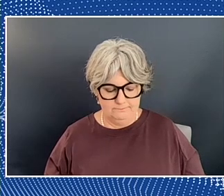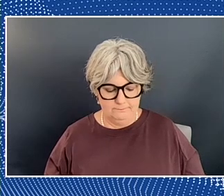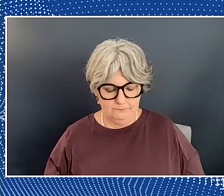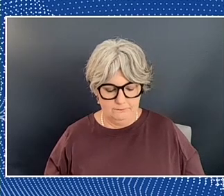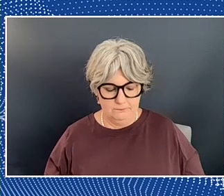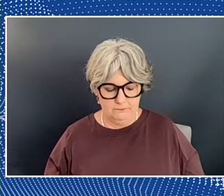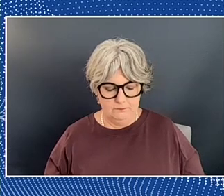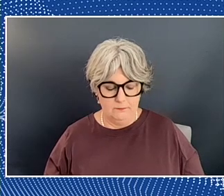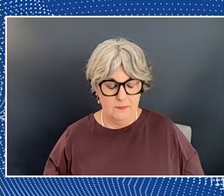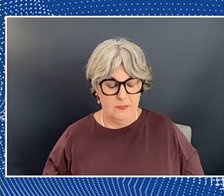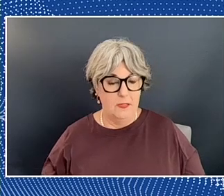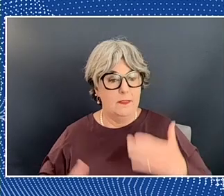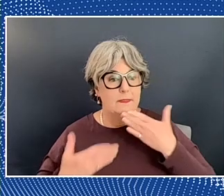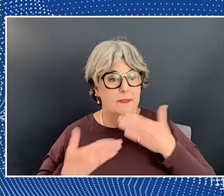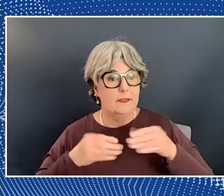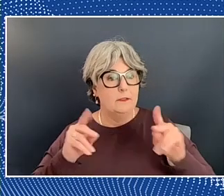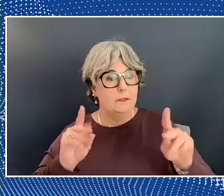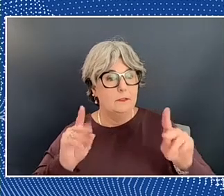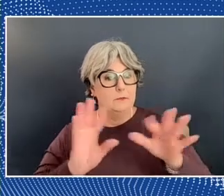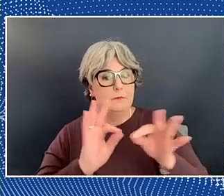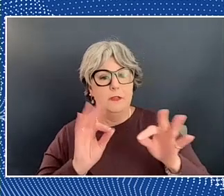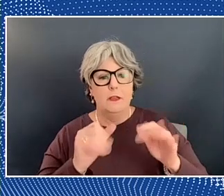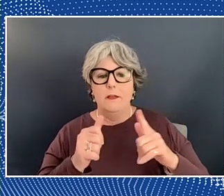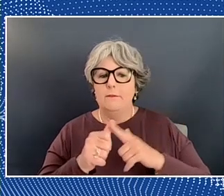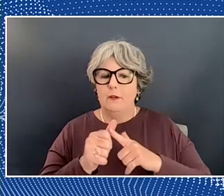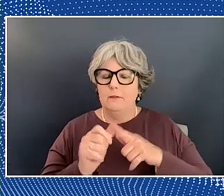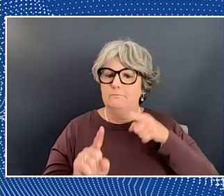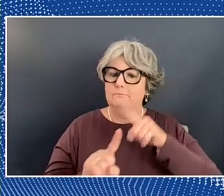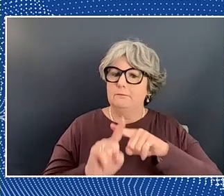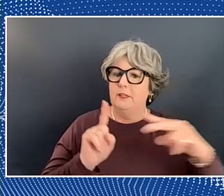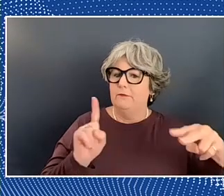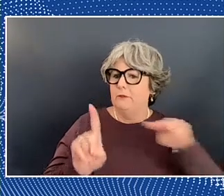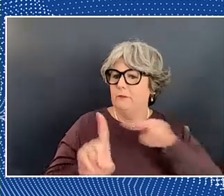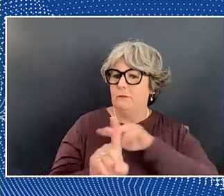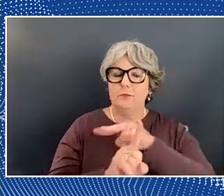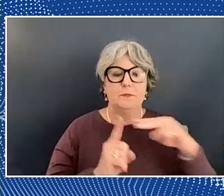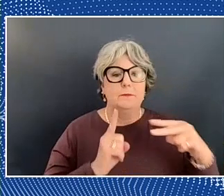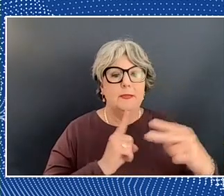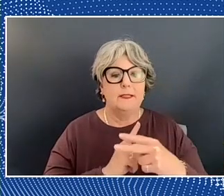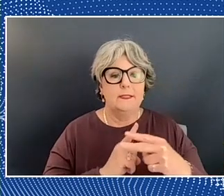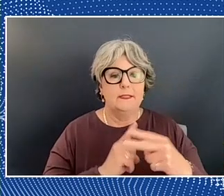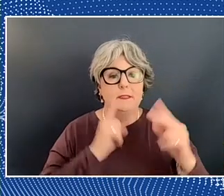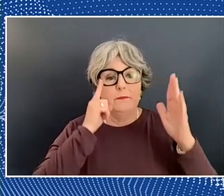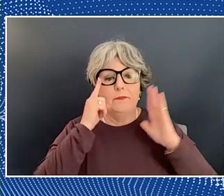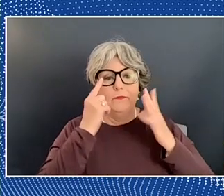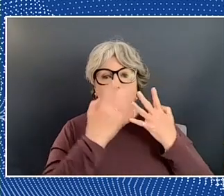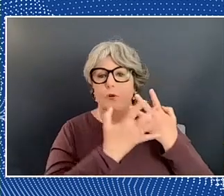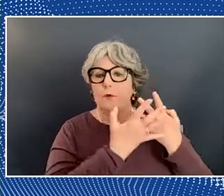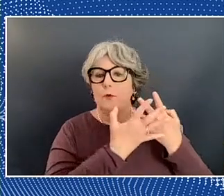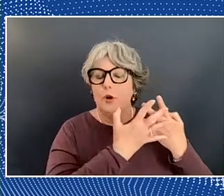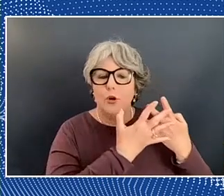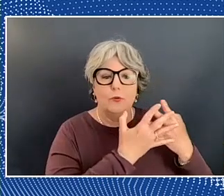today. I want to kind of speak from a few different angles as a formerly incarcerated student debt holder.